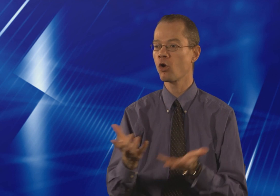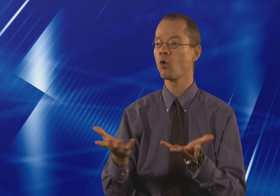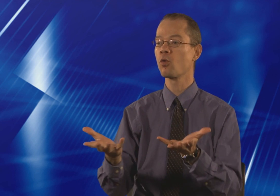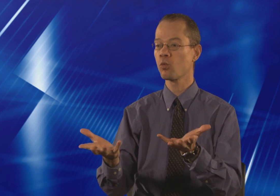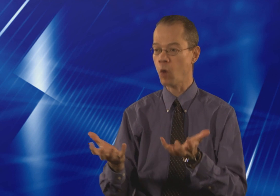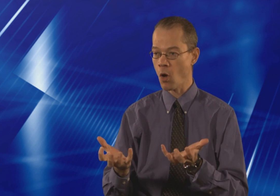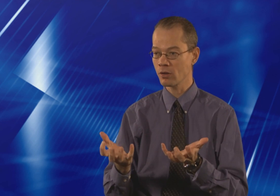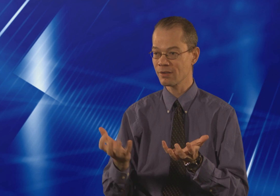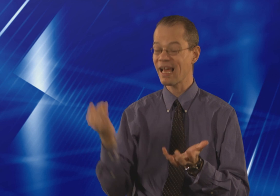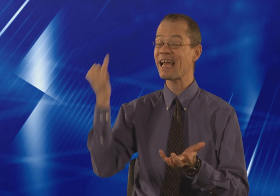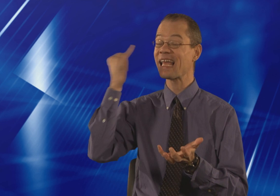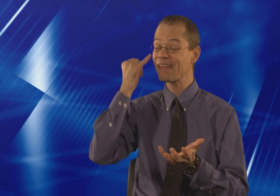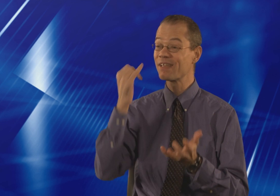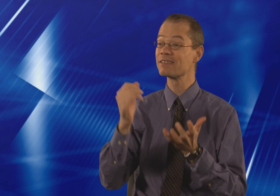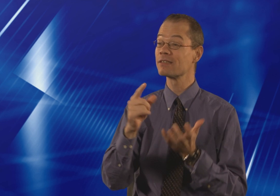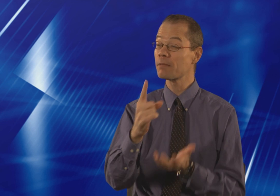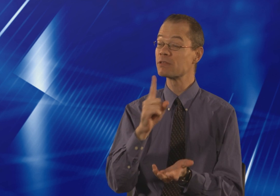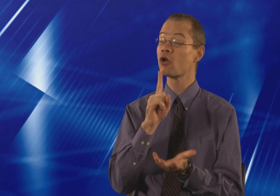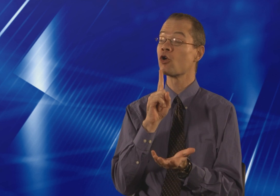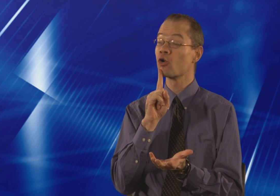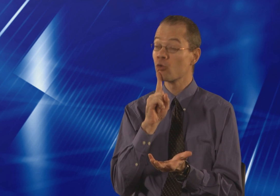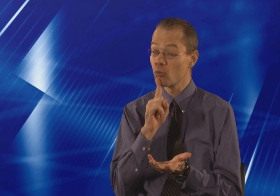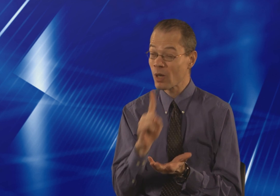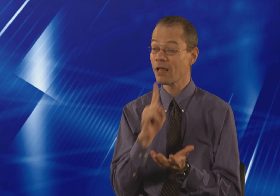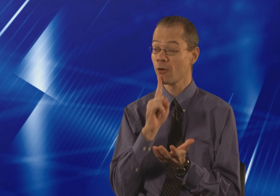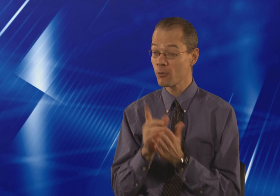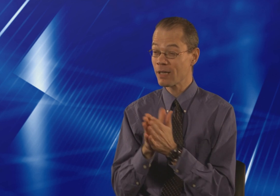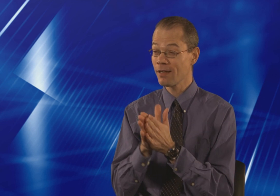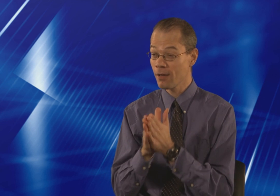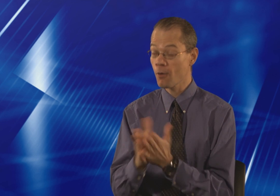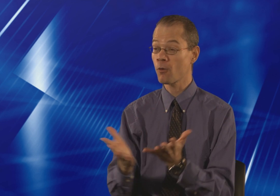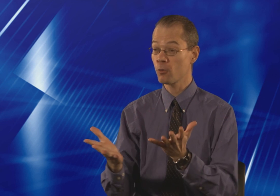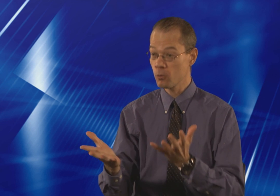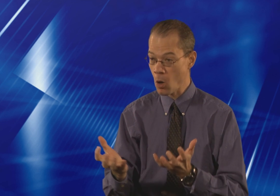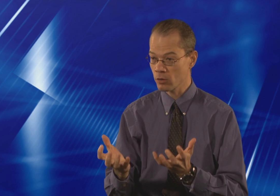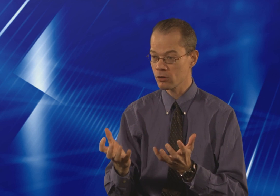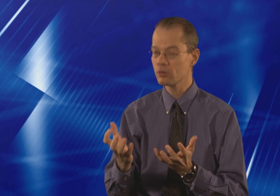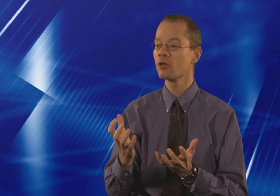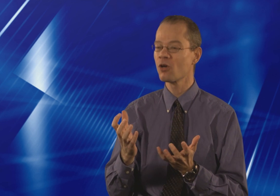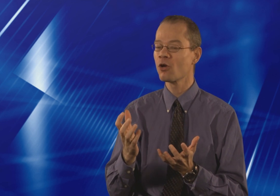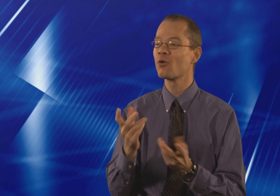because they want to do it. You really have to be motivated